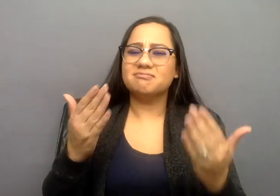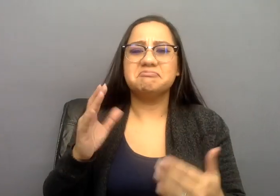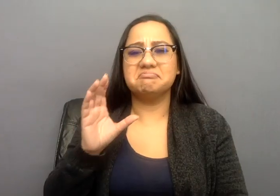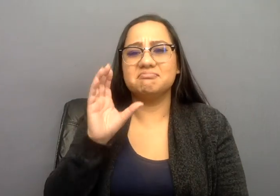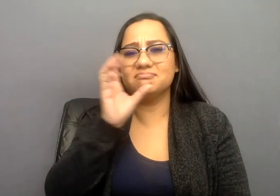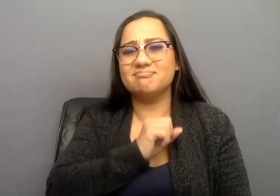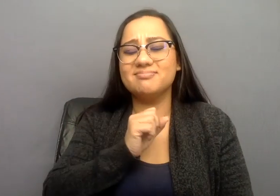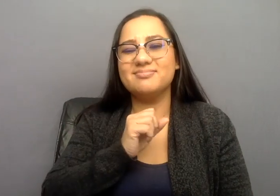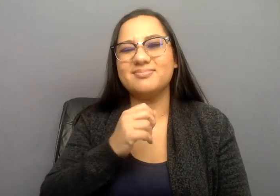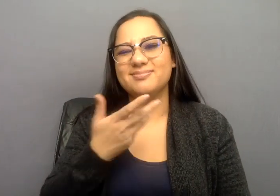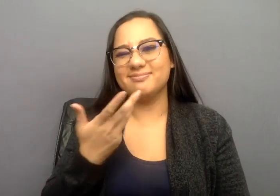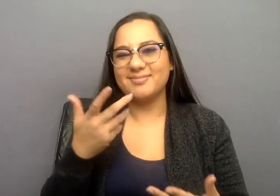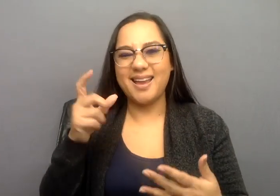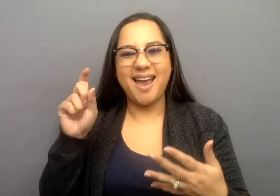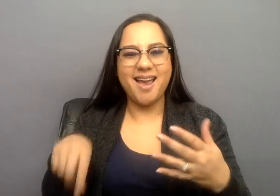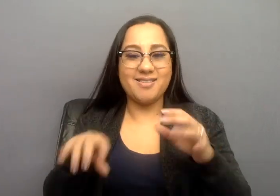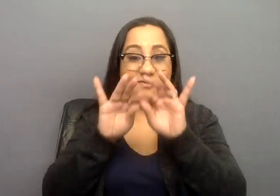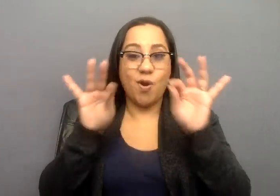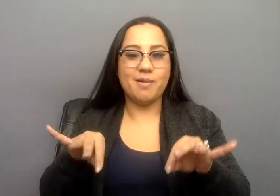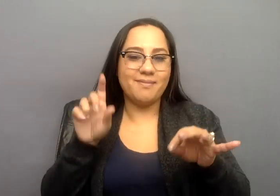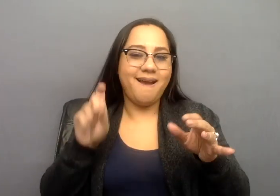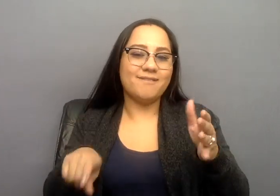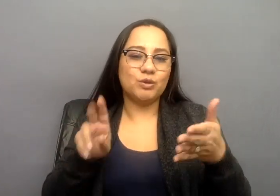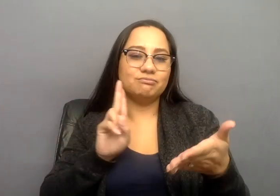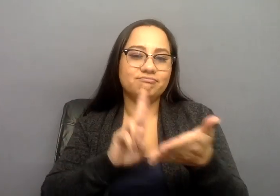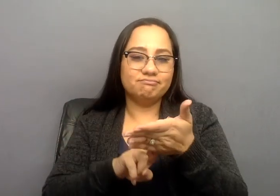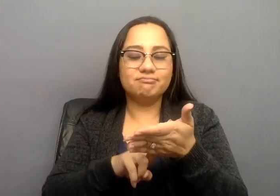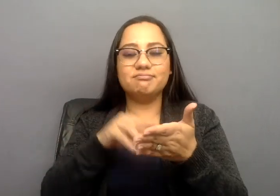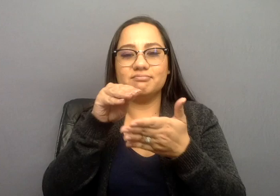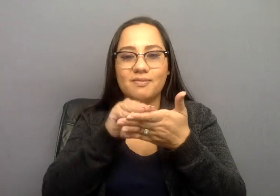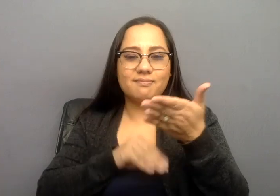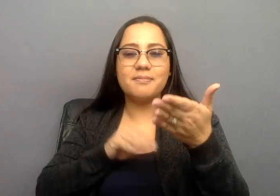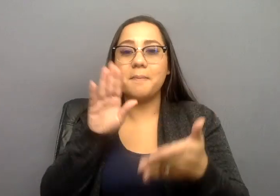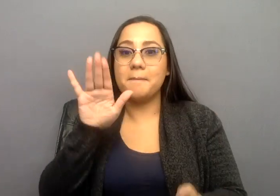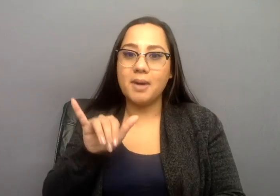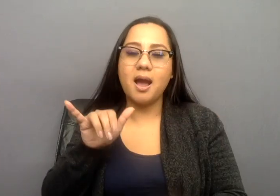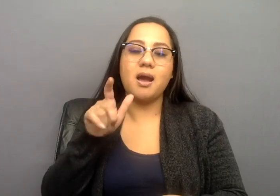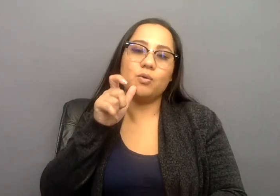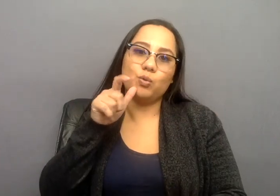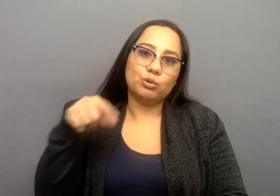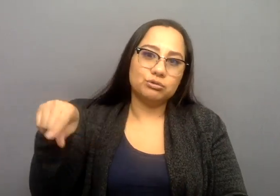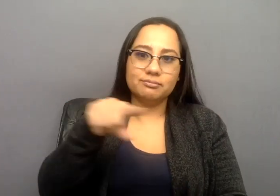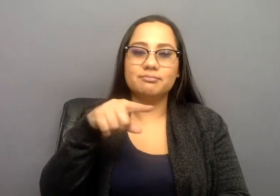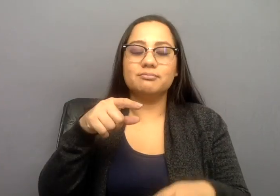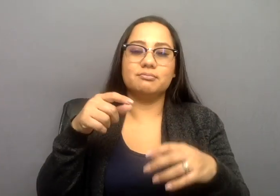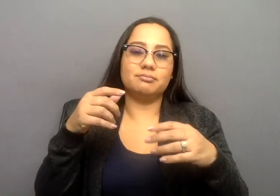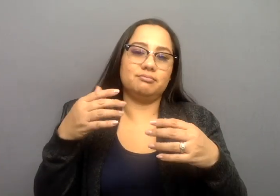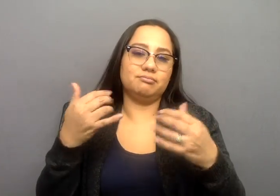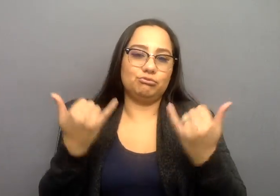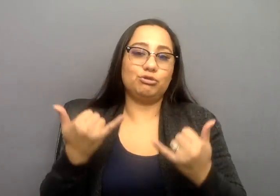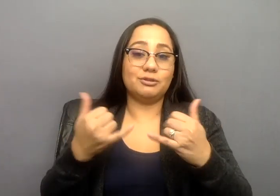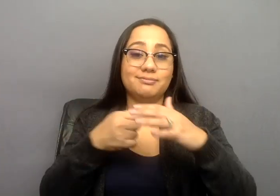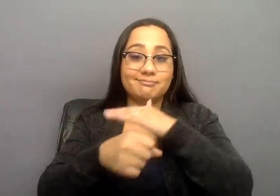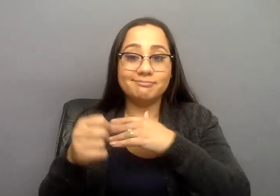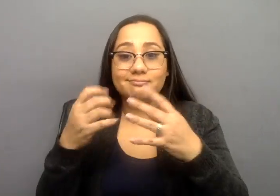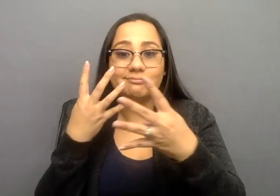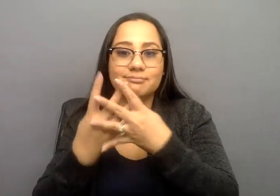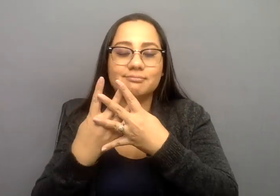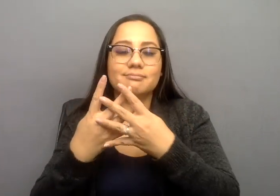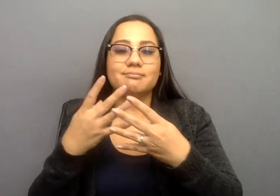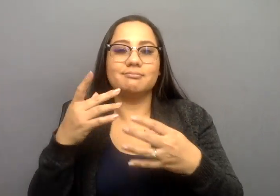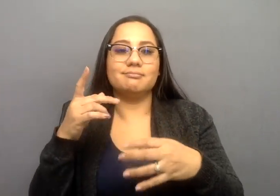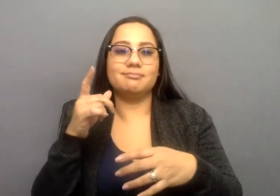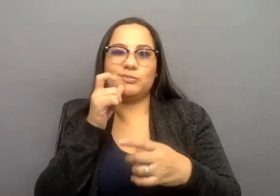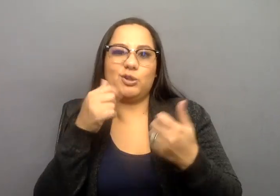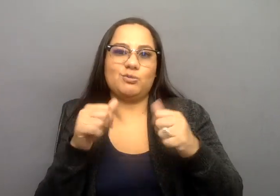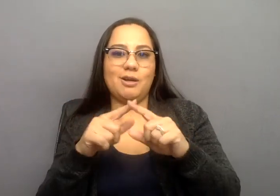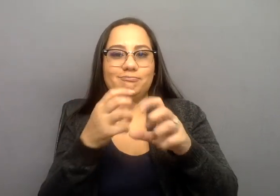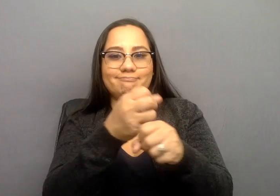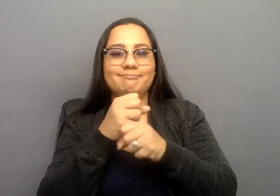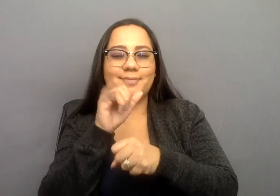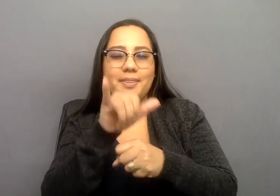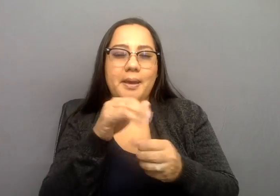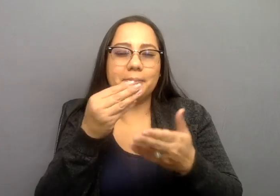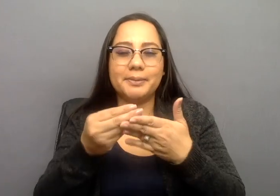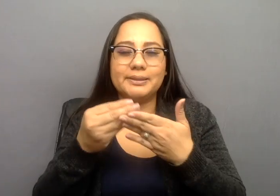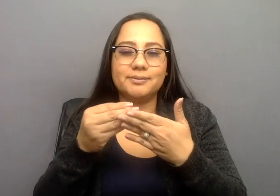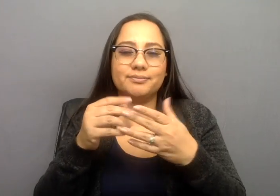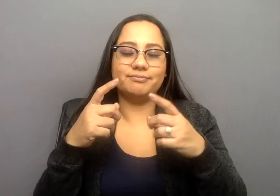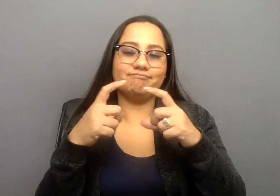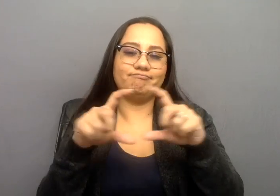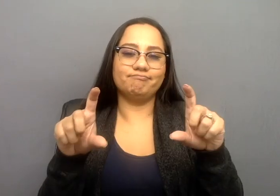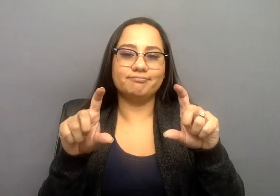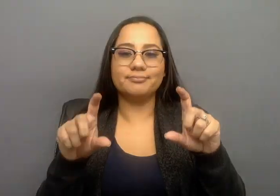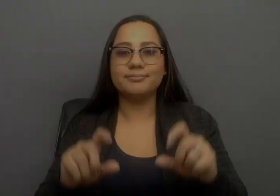please assume that claims must be signed and/or filed by the claimants themselves.